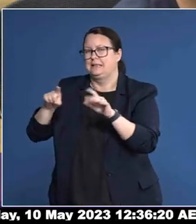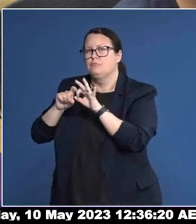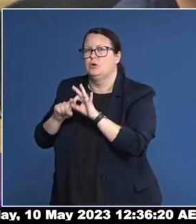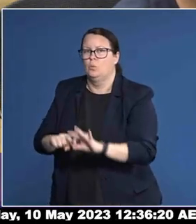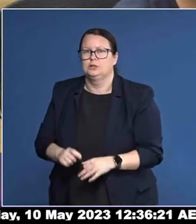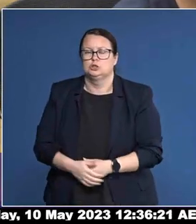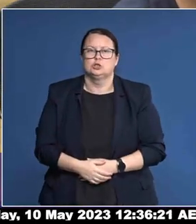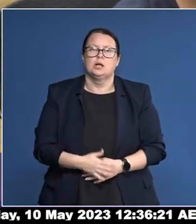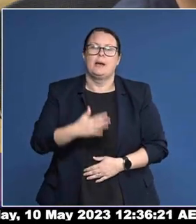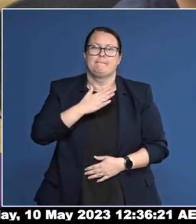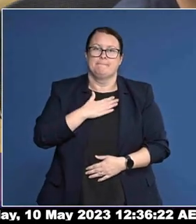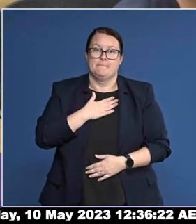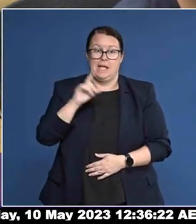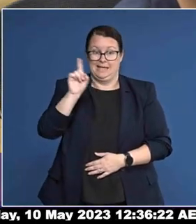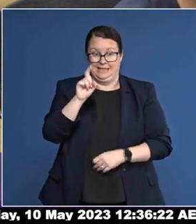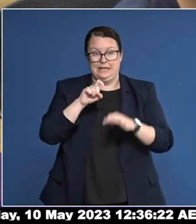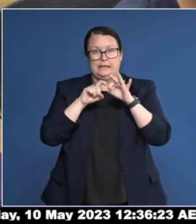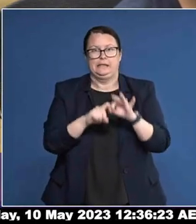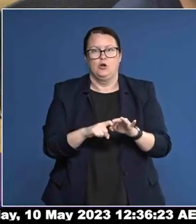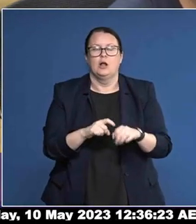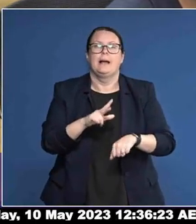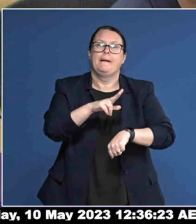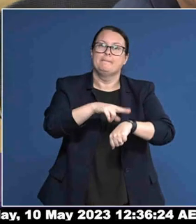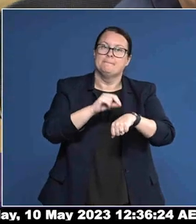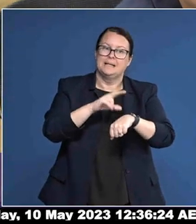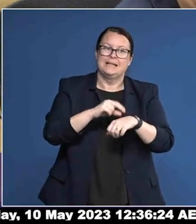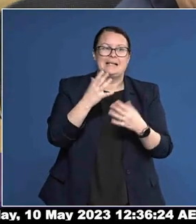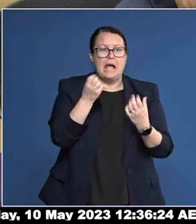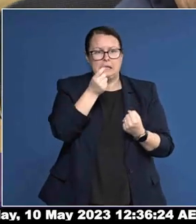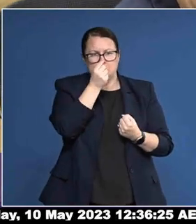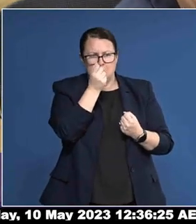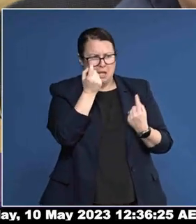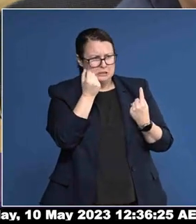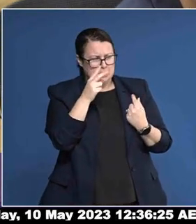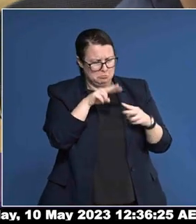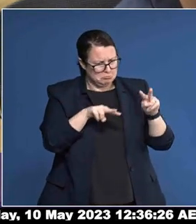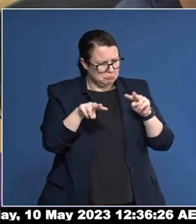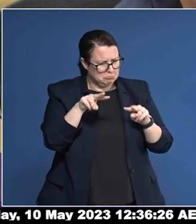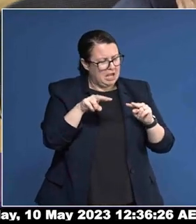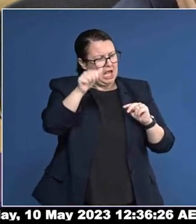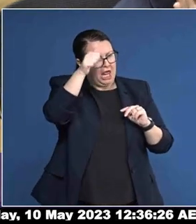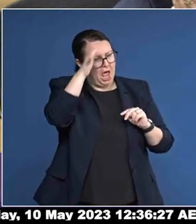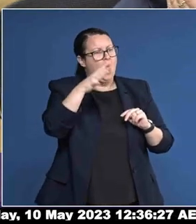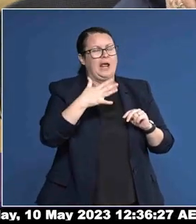My question to you is the police capacity by their observation, by their engagement with